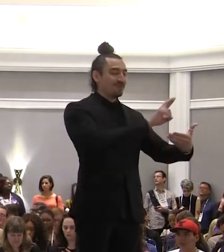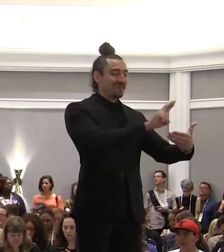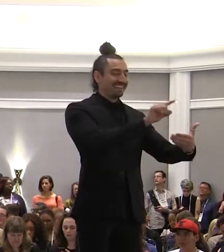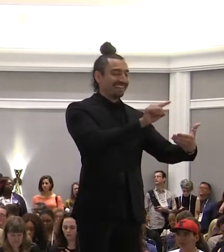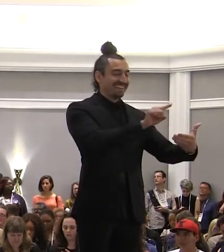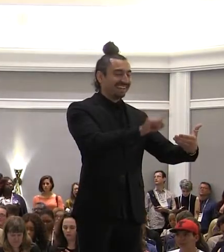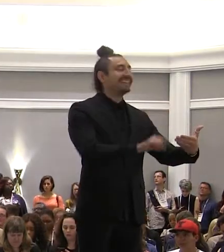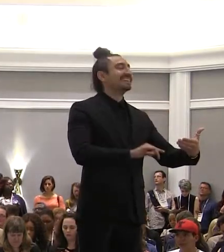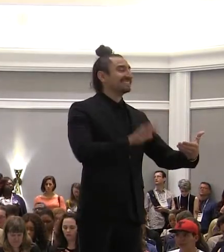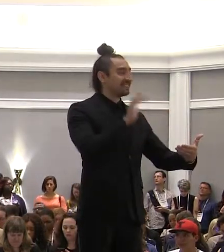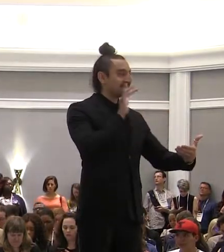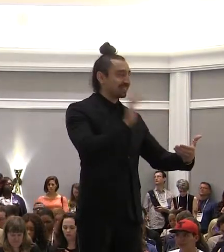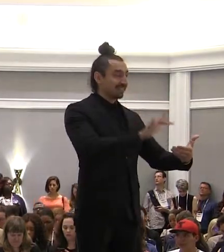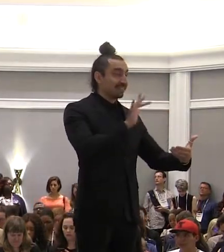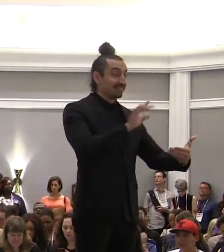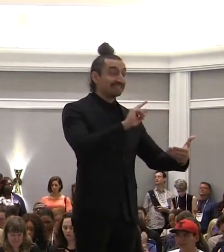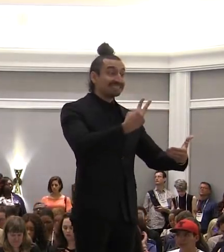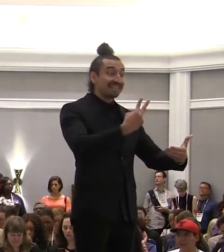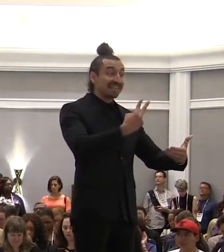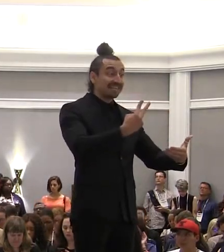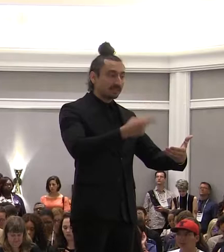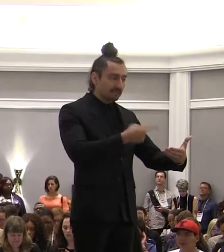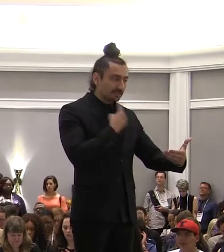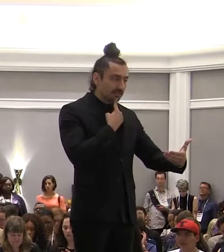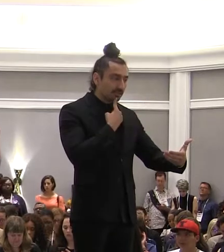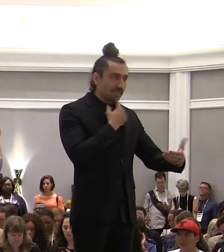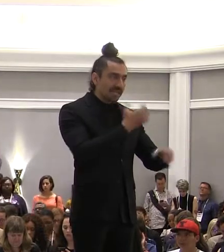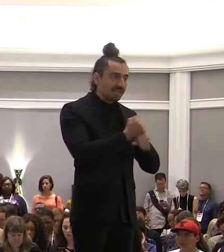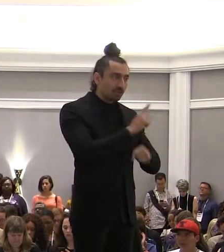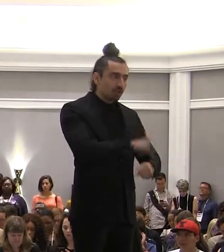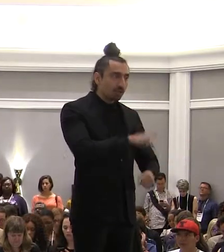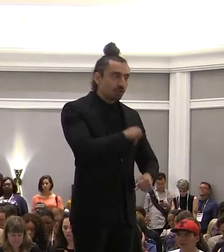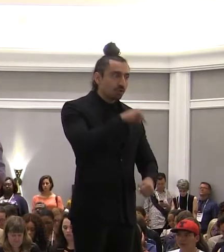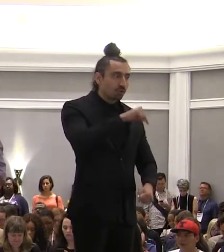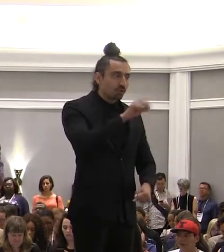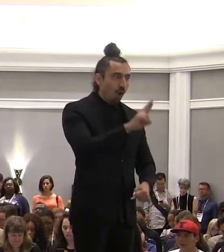the second button down will say, "Get your personal QR code." Everybody see that?